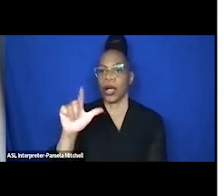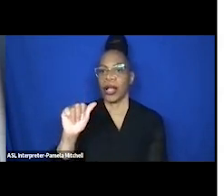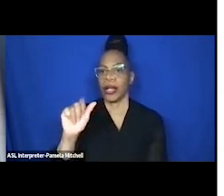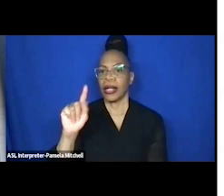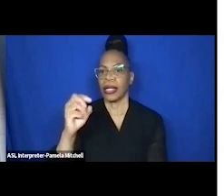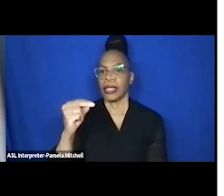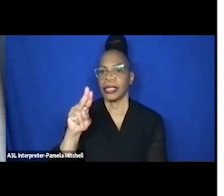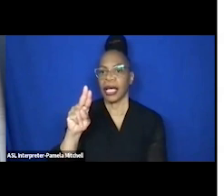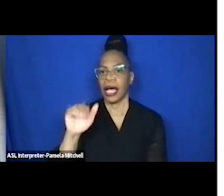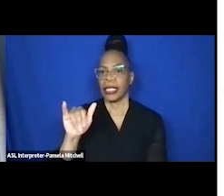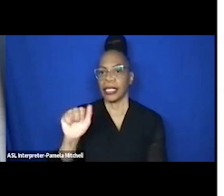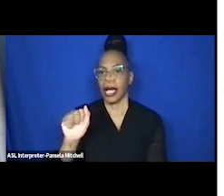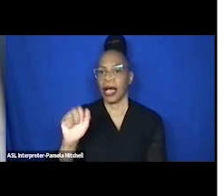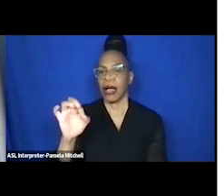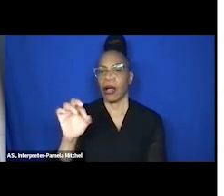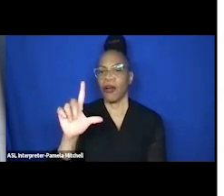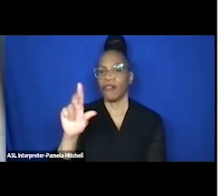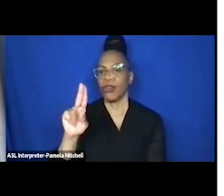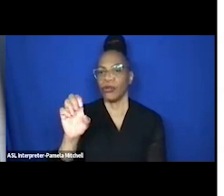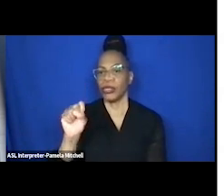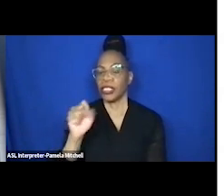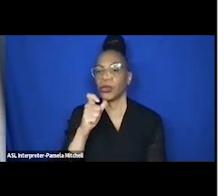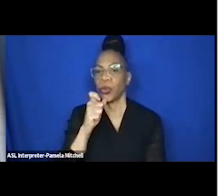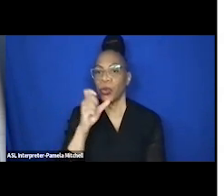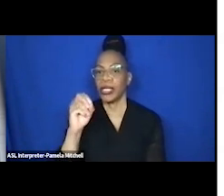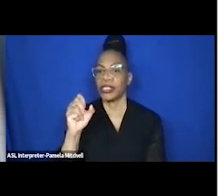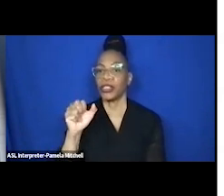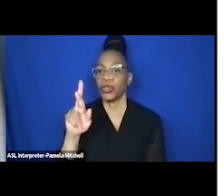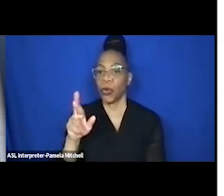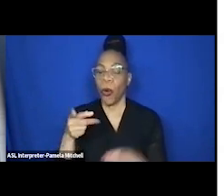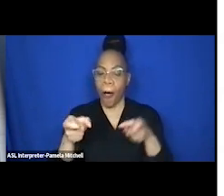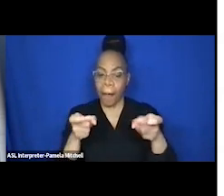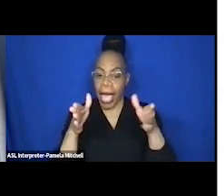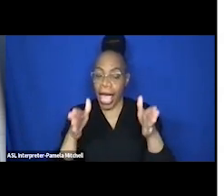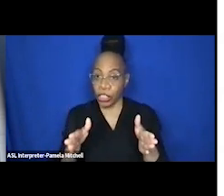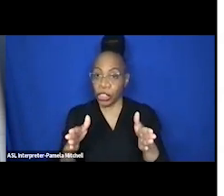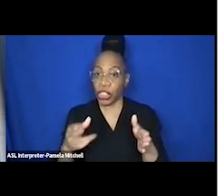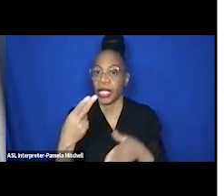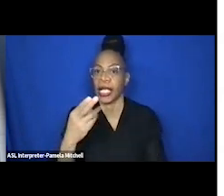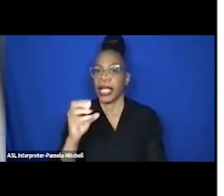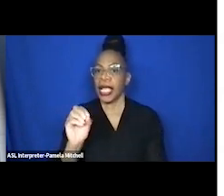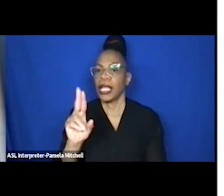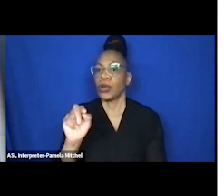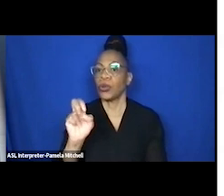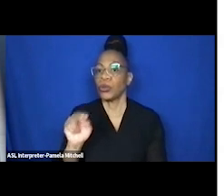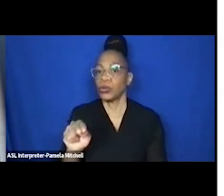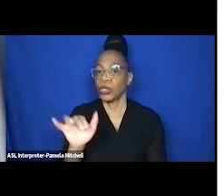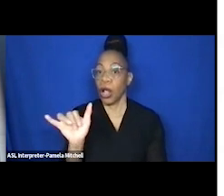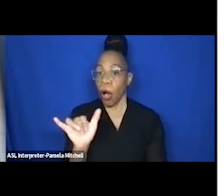who's a SOAR case manager with SEARCH Homeless Services in Houston, along with Frank, who is a SOAR beneficiary